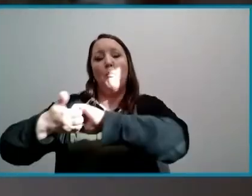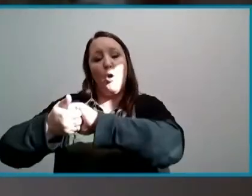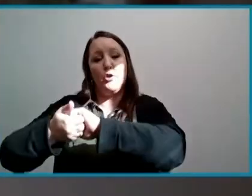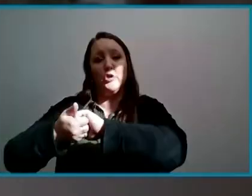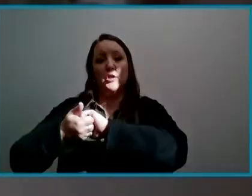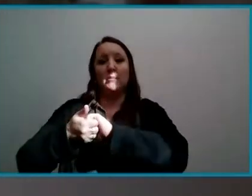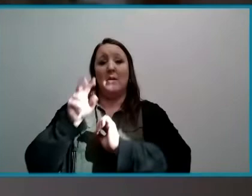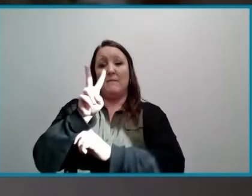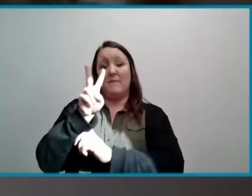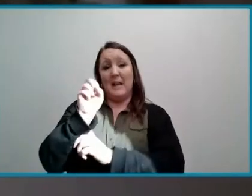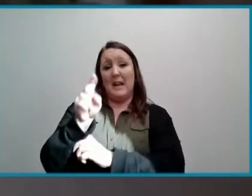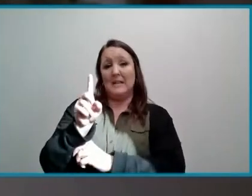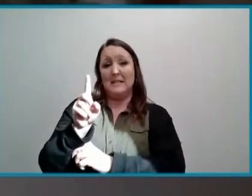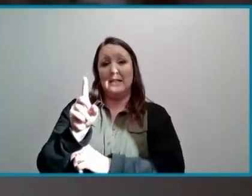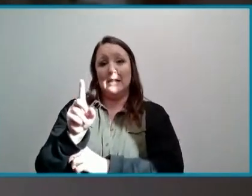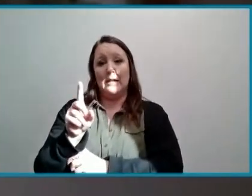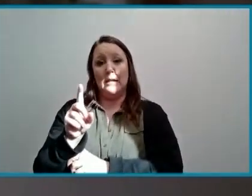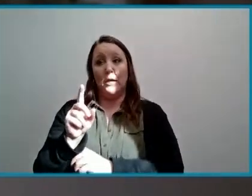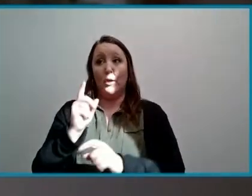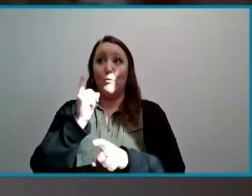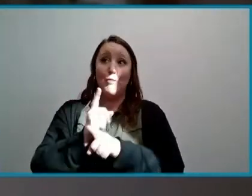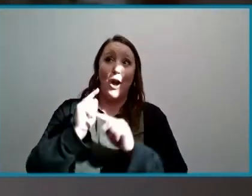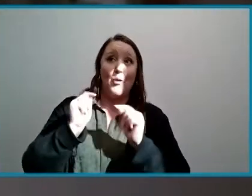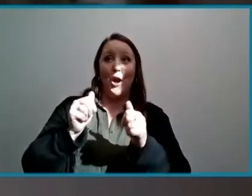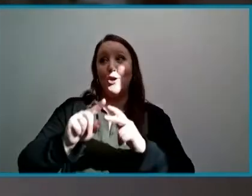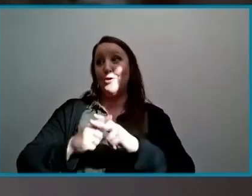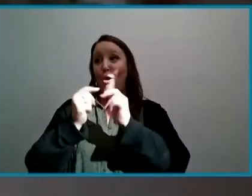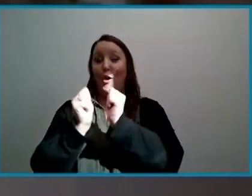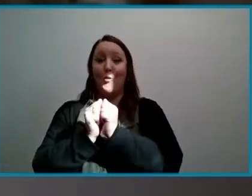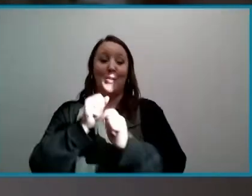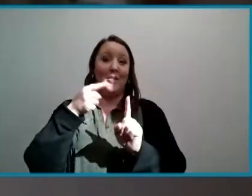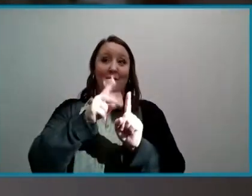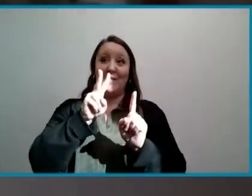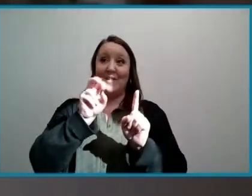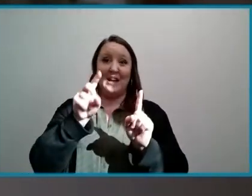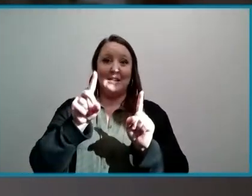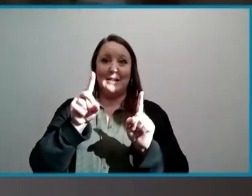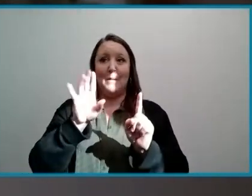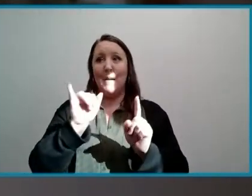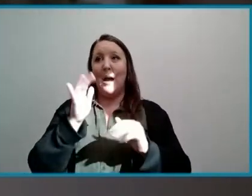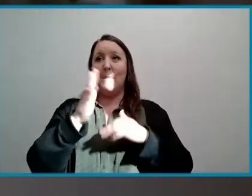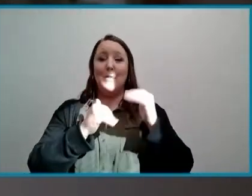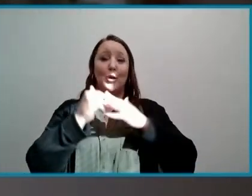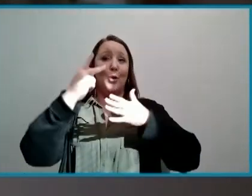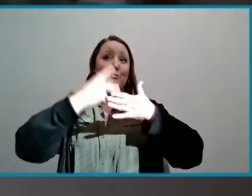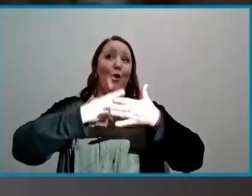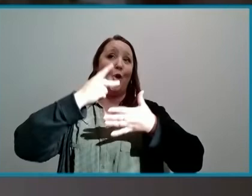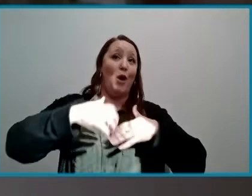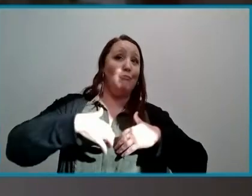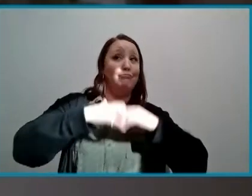we didn't immediately start with them by, by building a program and putting it there.